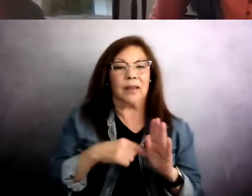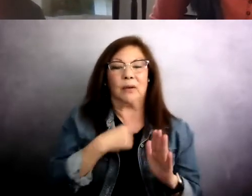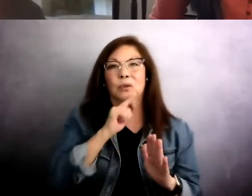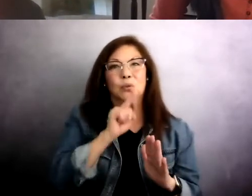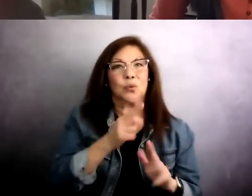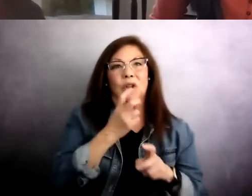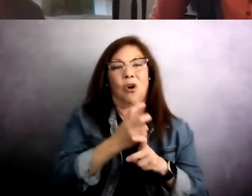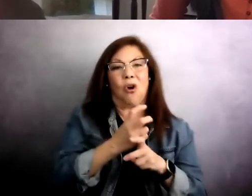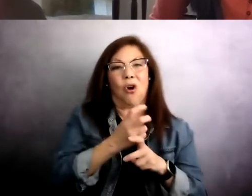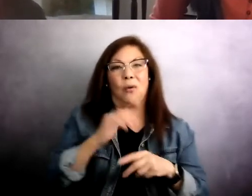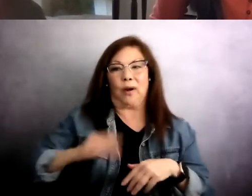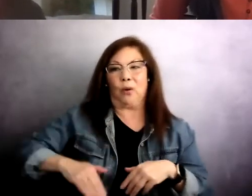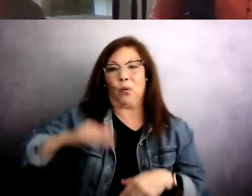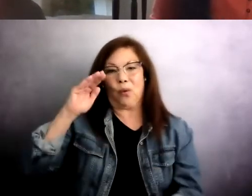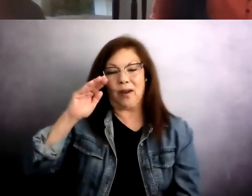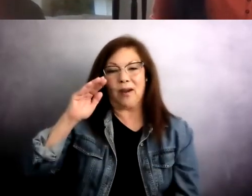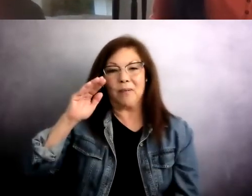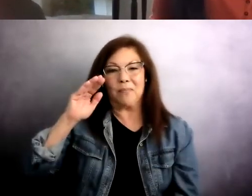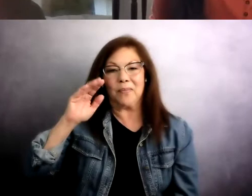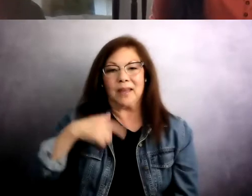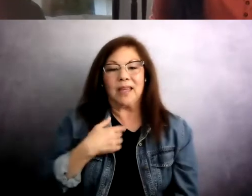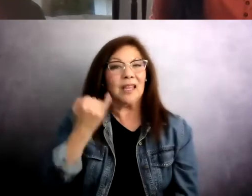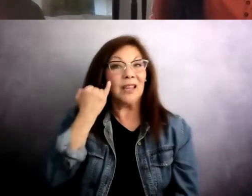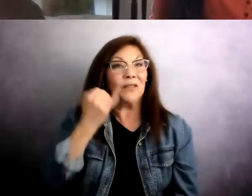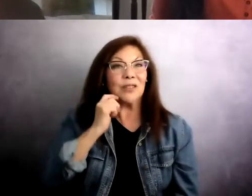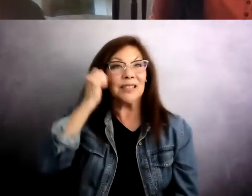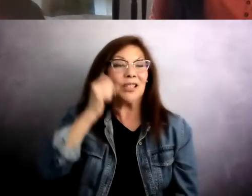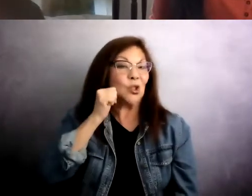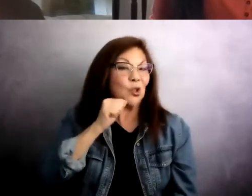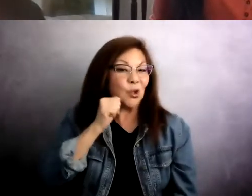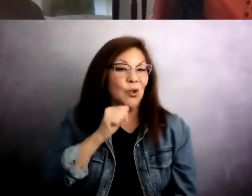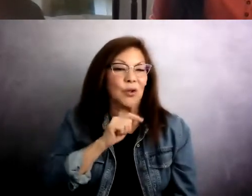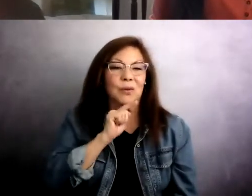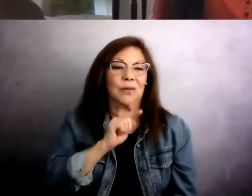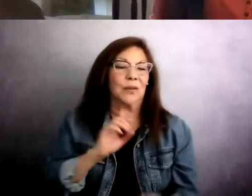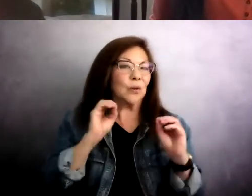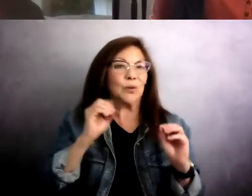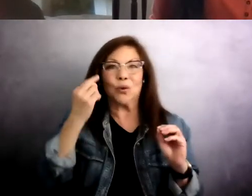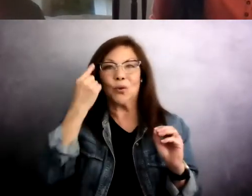on going up. If you are a teenage girl, there's actually no reason to like Daisy.